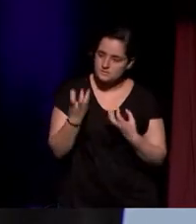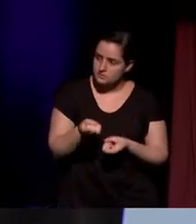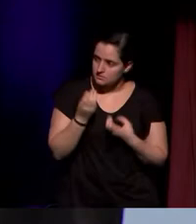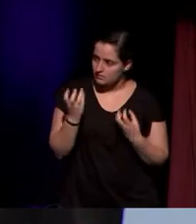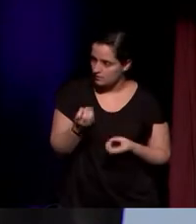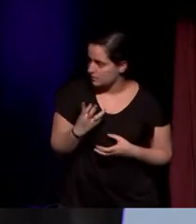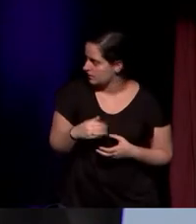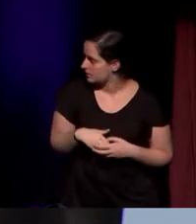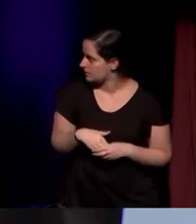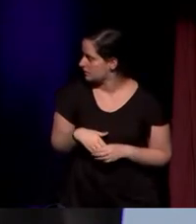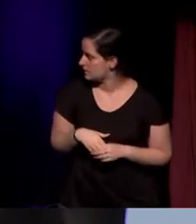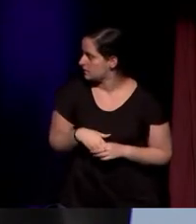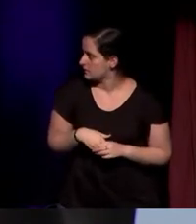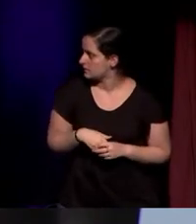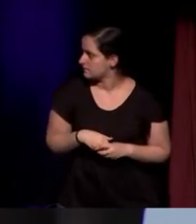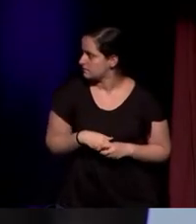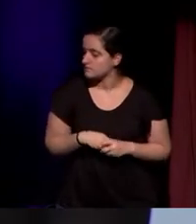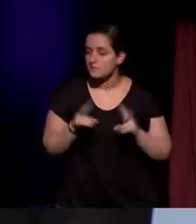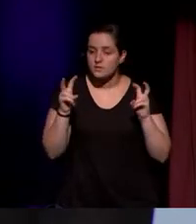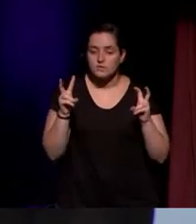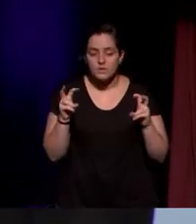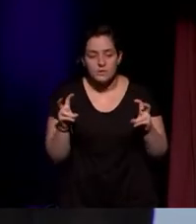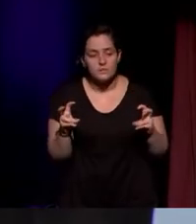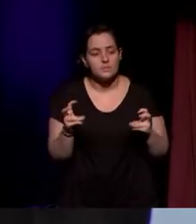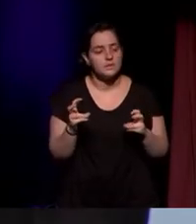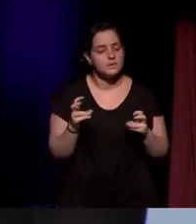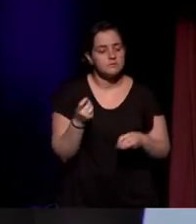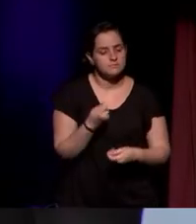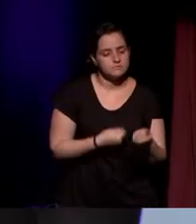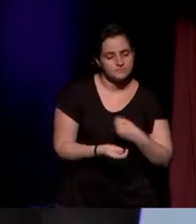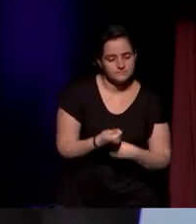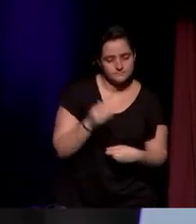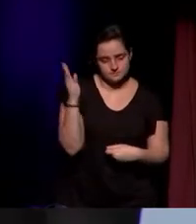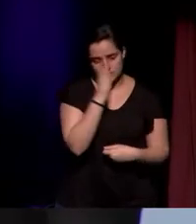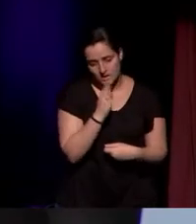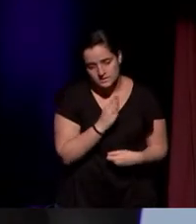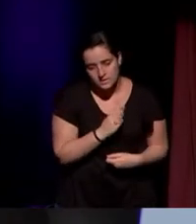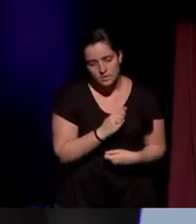on the economic relationship Brazil and Mozambique